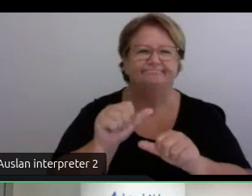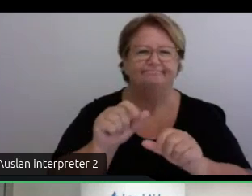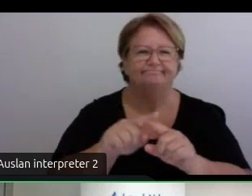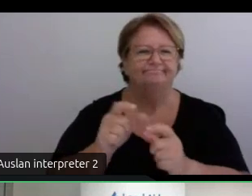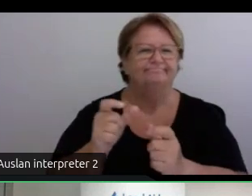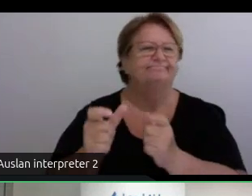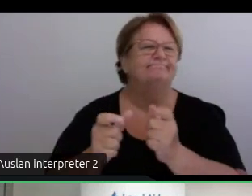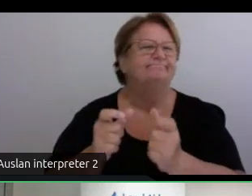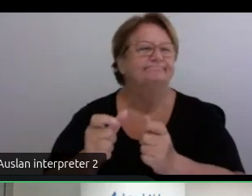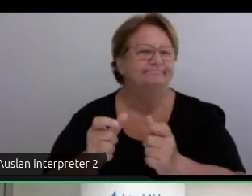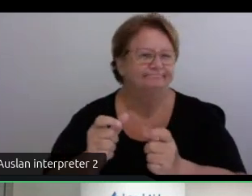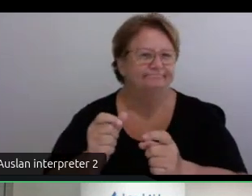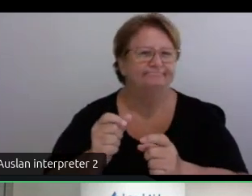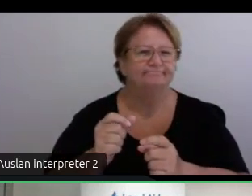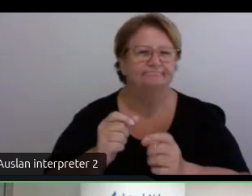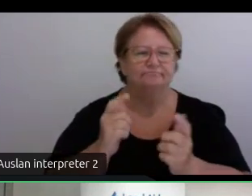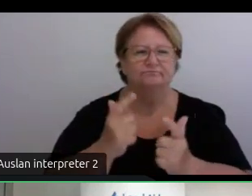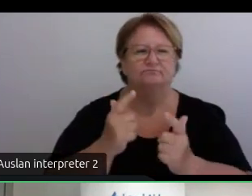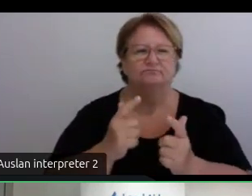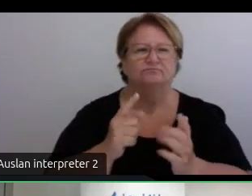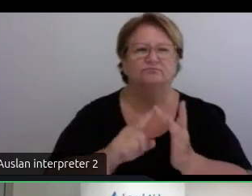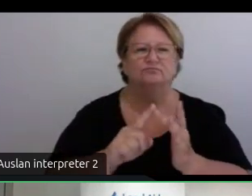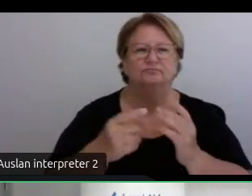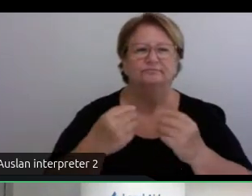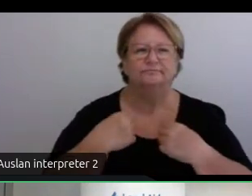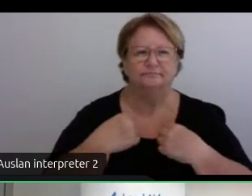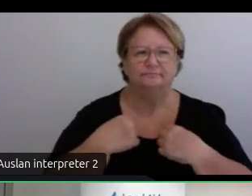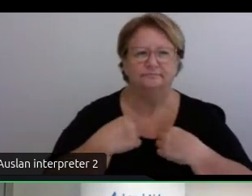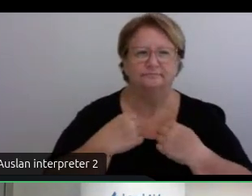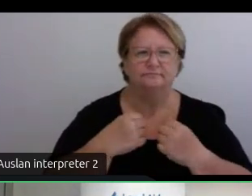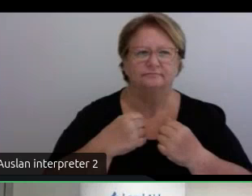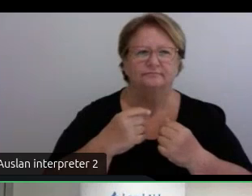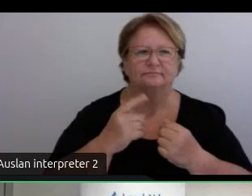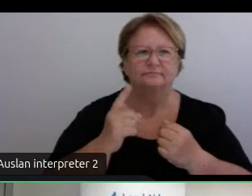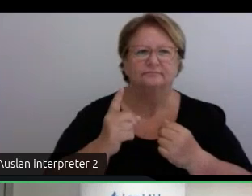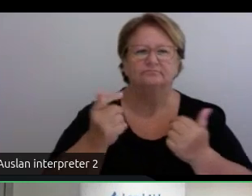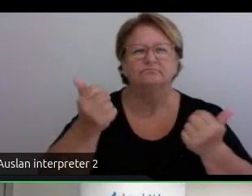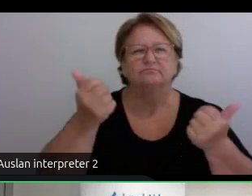coercive control. Um, a lot of the insurance companies that Paul and I deal with every day are